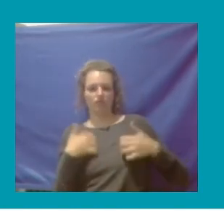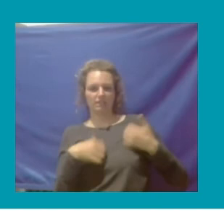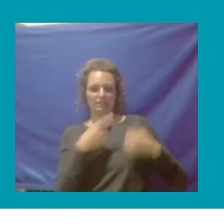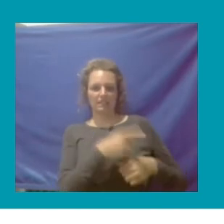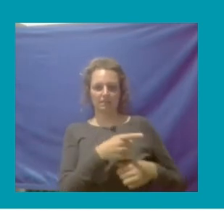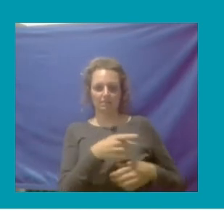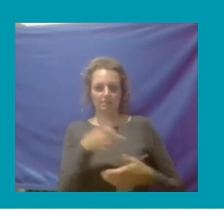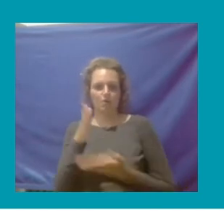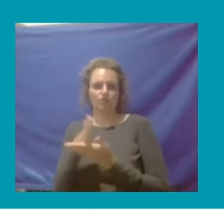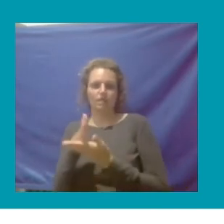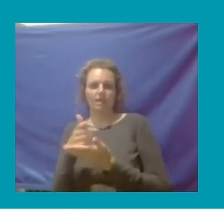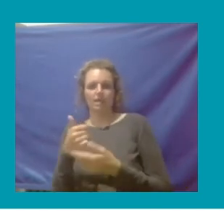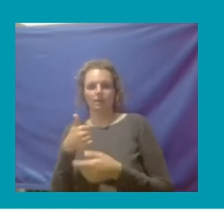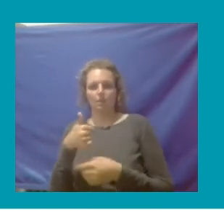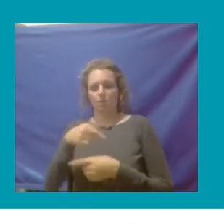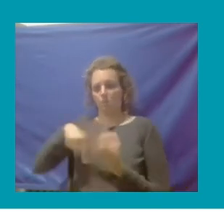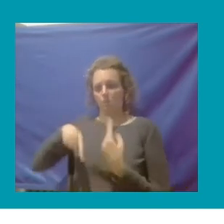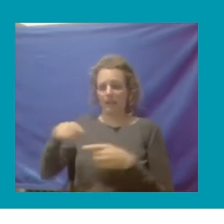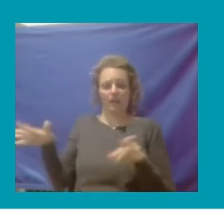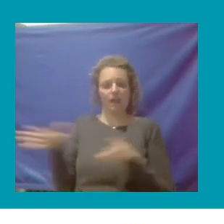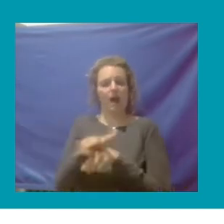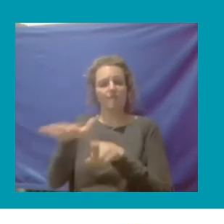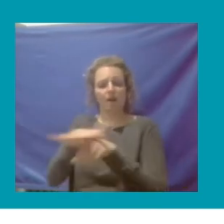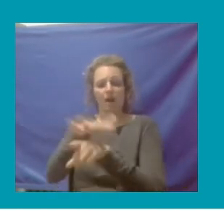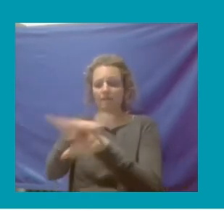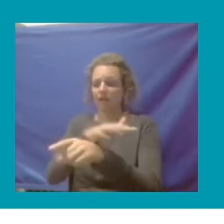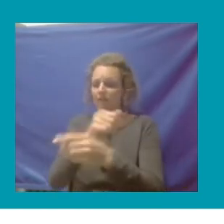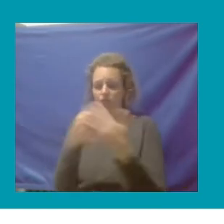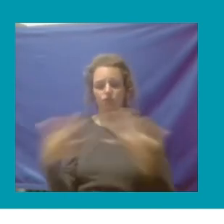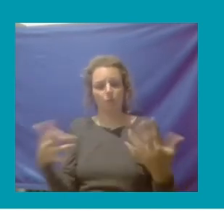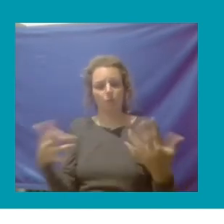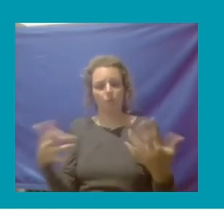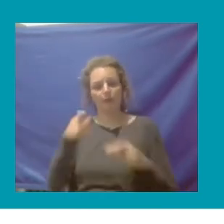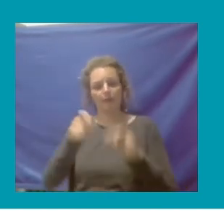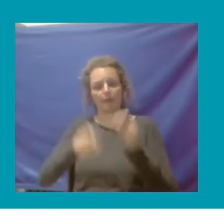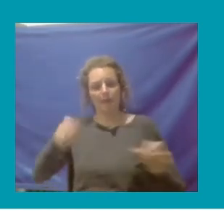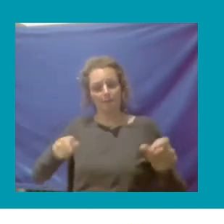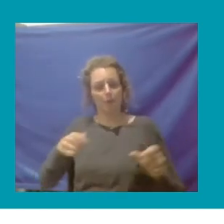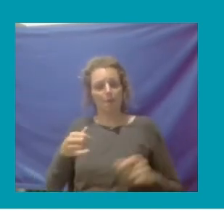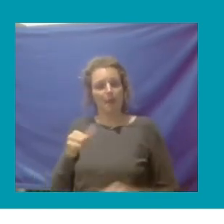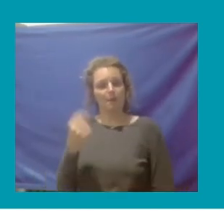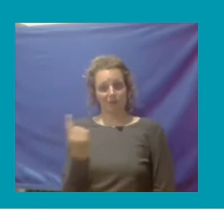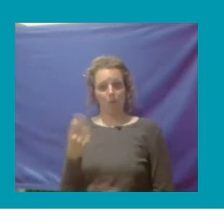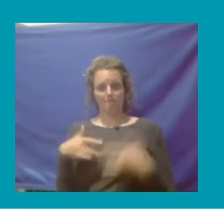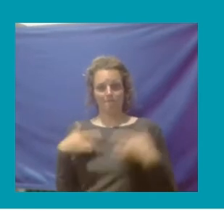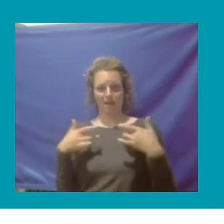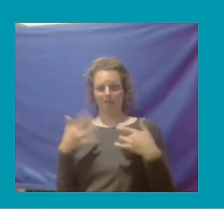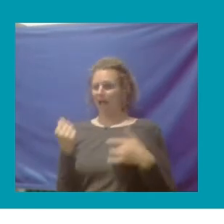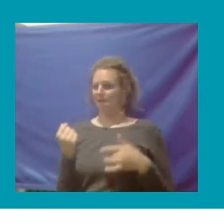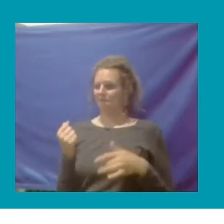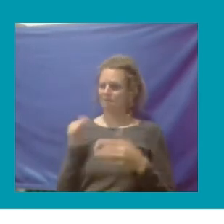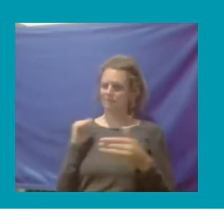So someone just feels that they have barriers when they're looking for work that other people don't face. Then we're here for you,